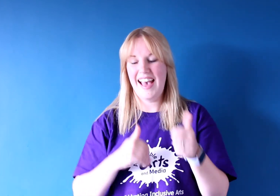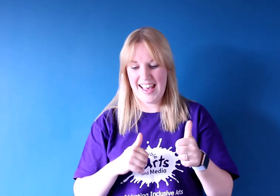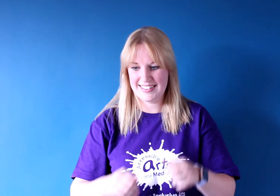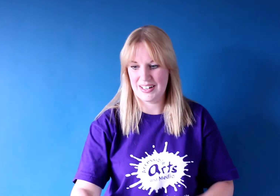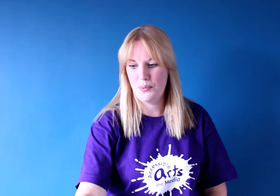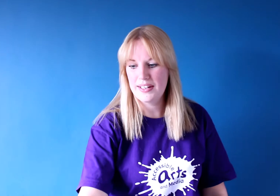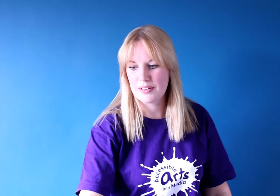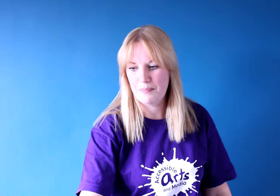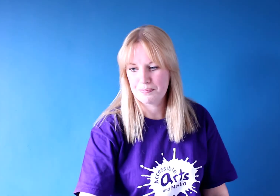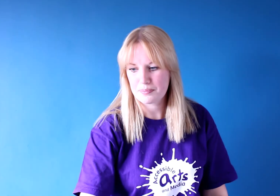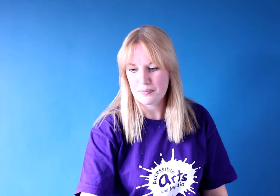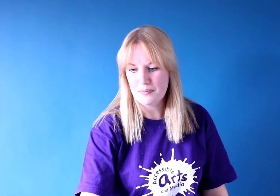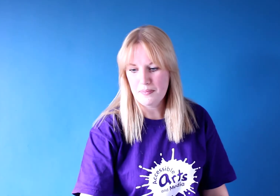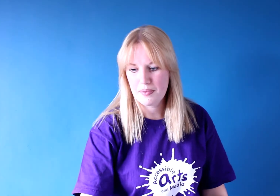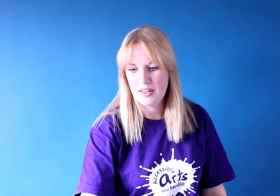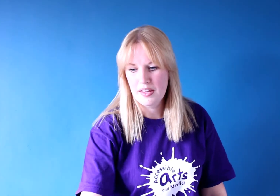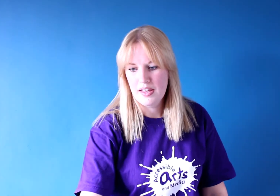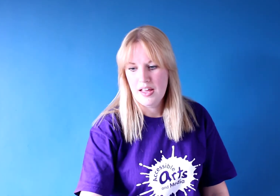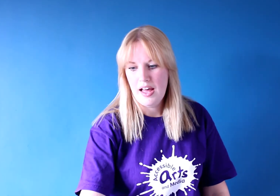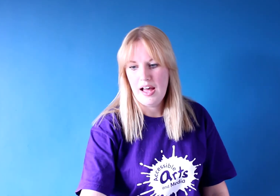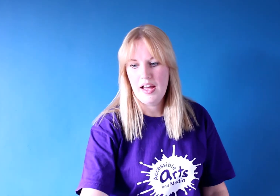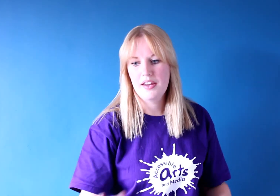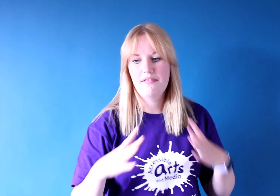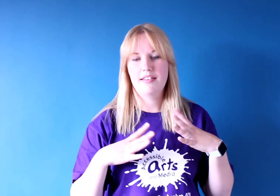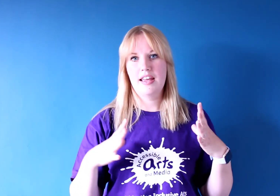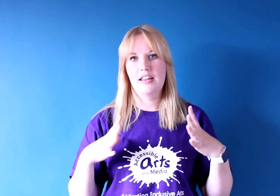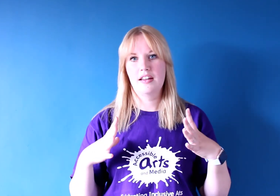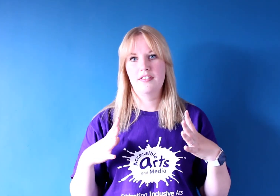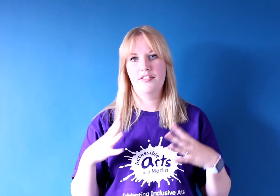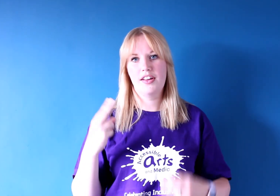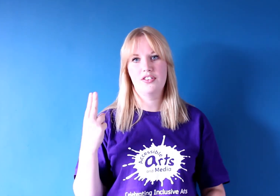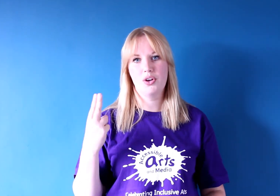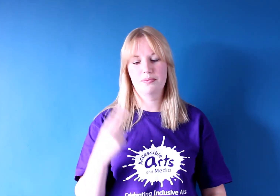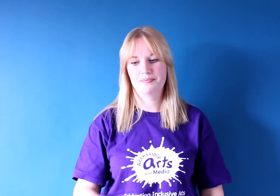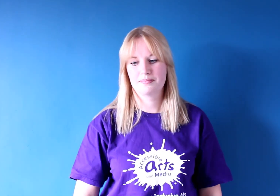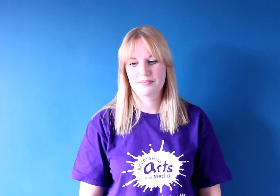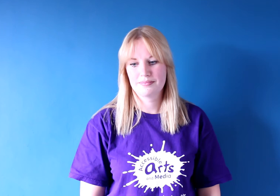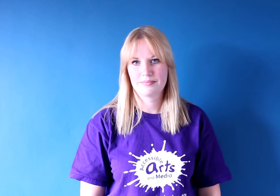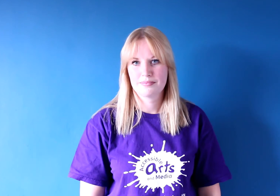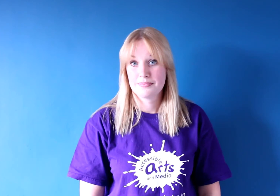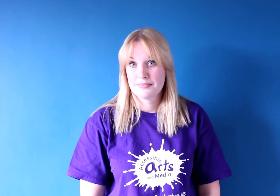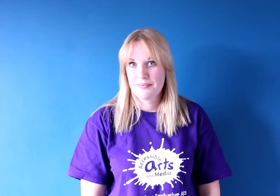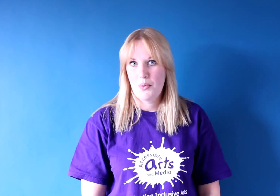Excellent well done. Are you ready for verse 2?